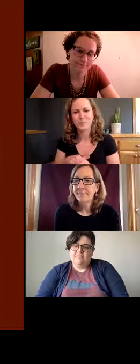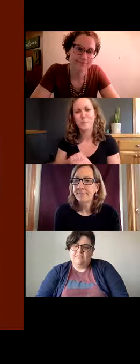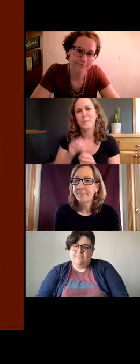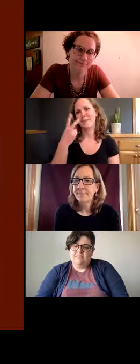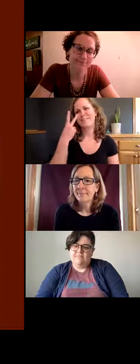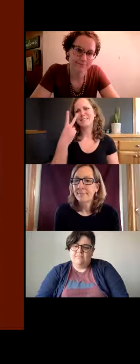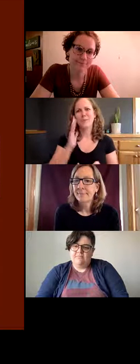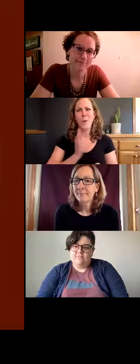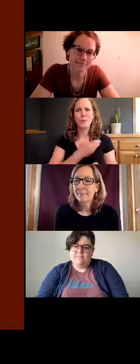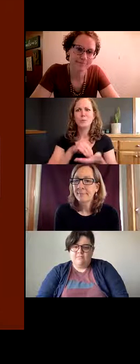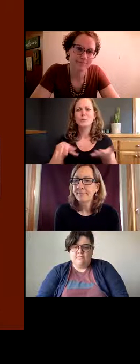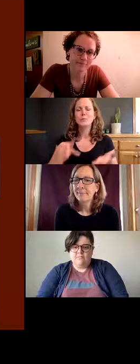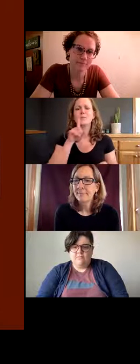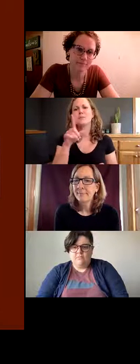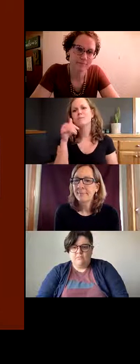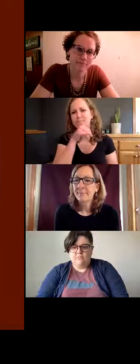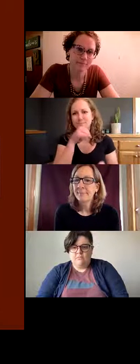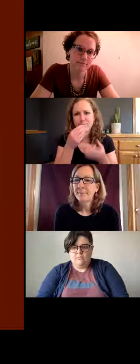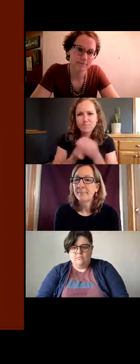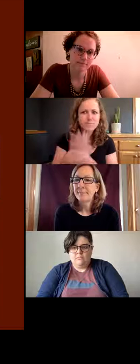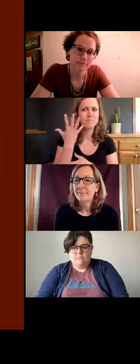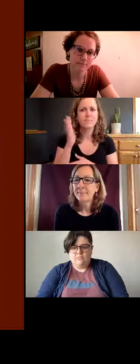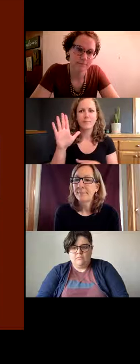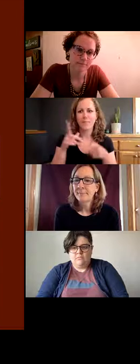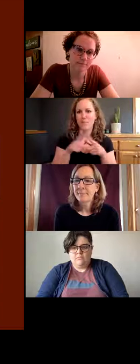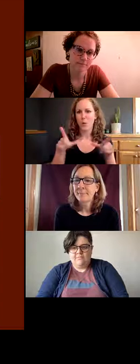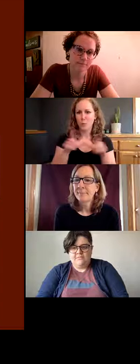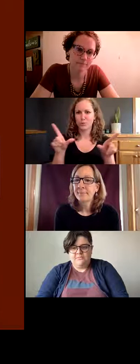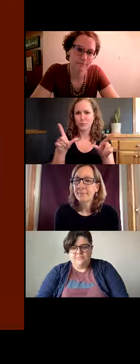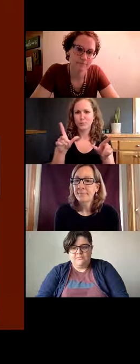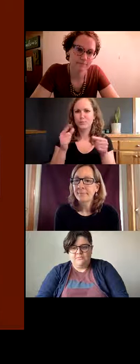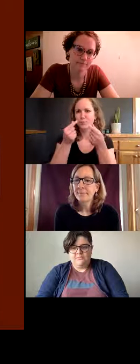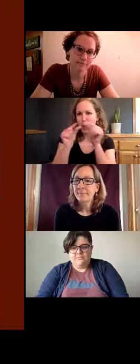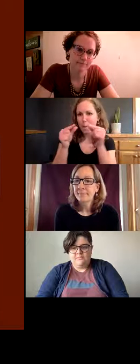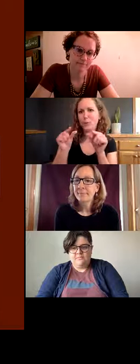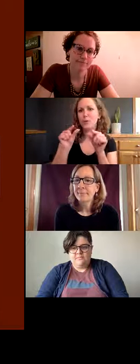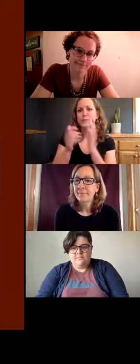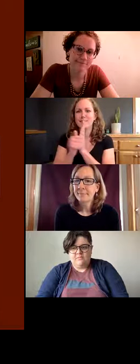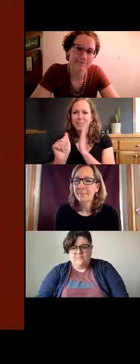benchmarks are seen in both areas. Our students have seen such great growth